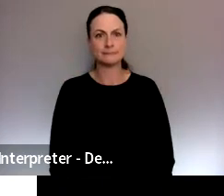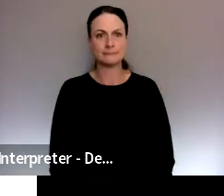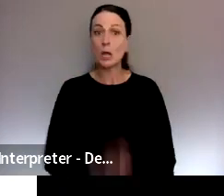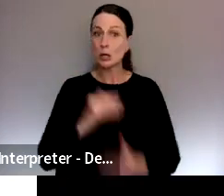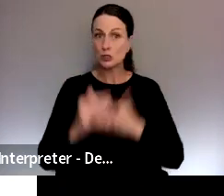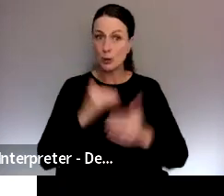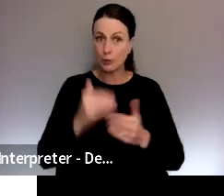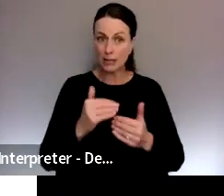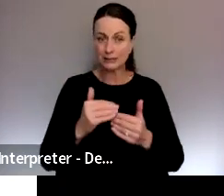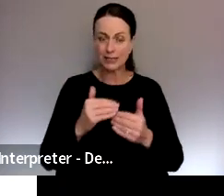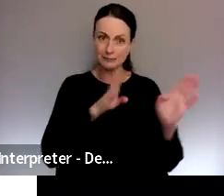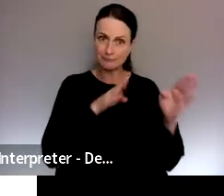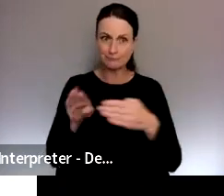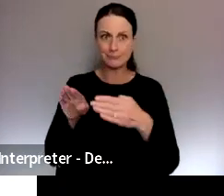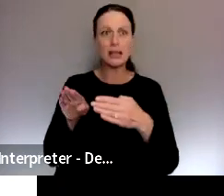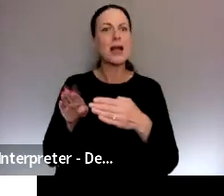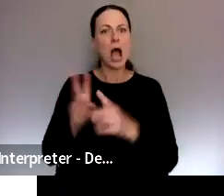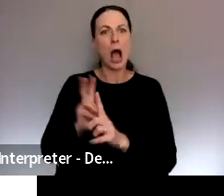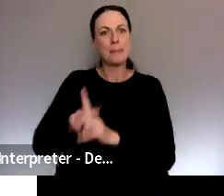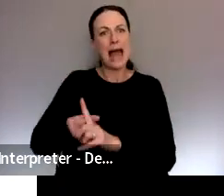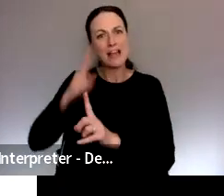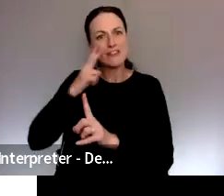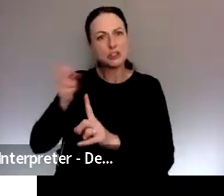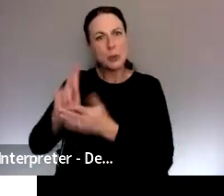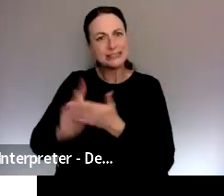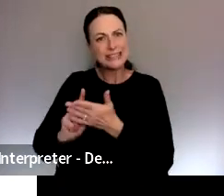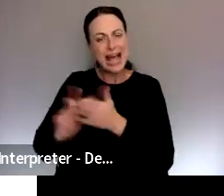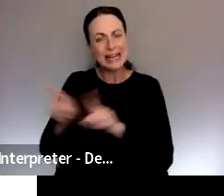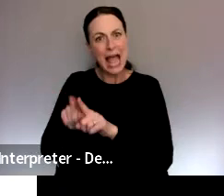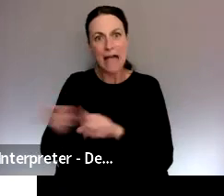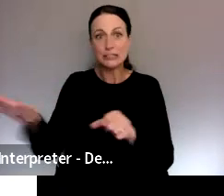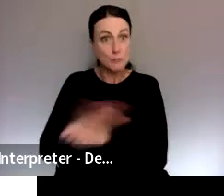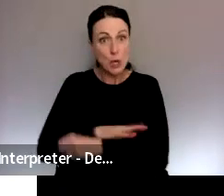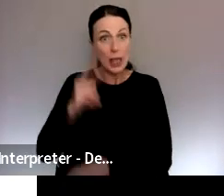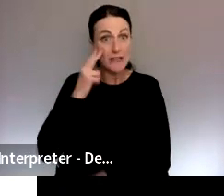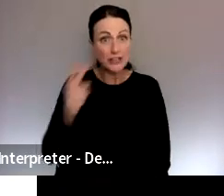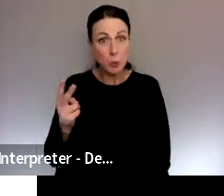Do your processes lean towards applying visual design as purely visual?